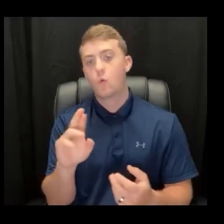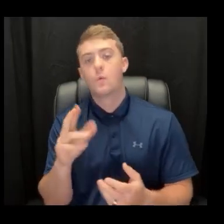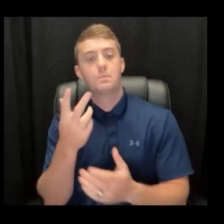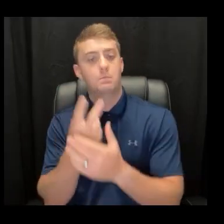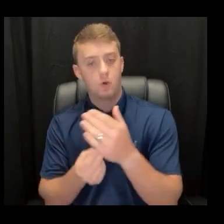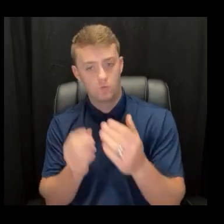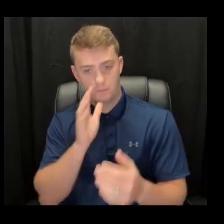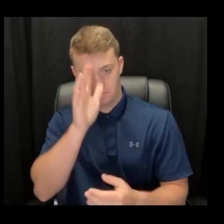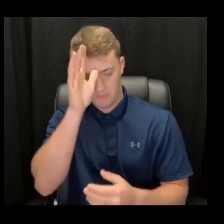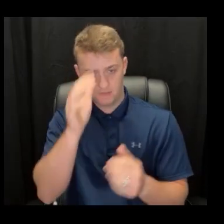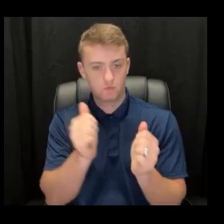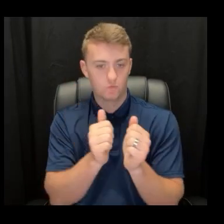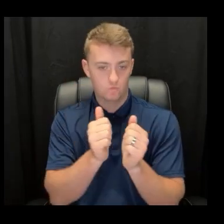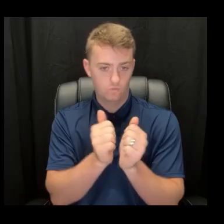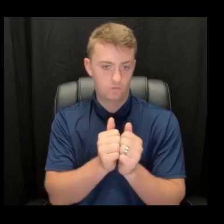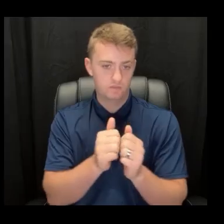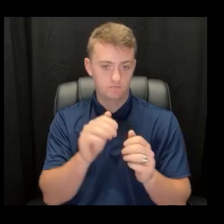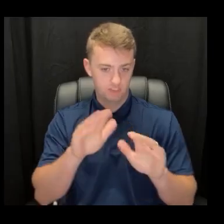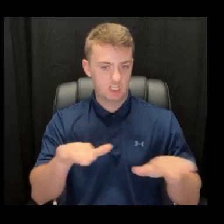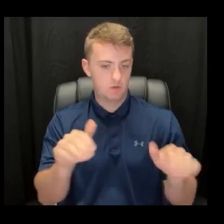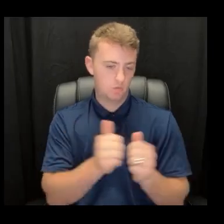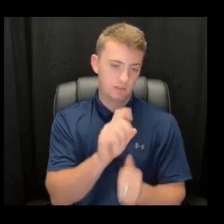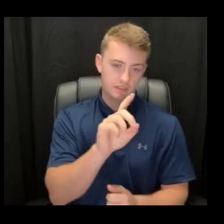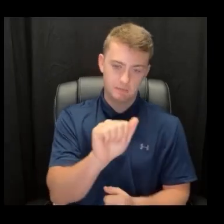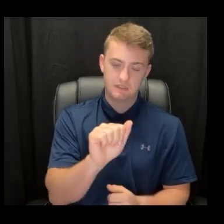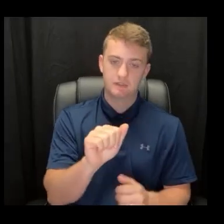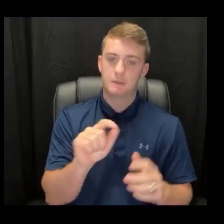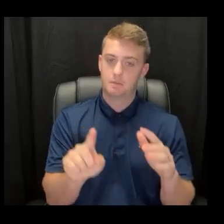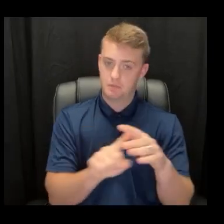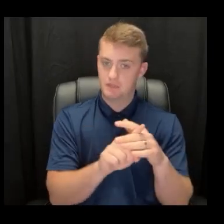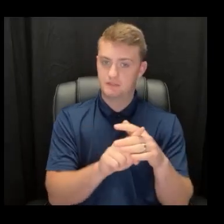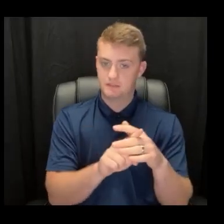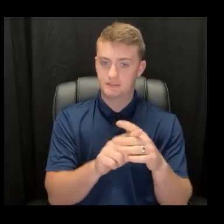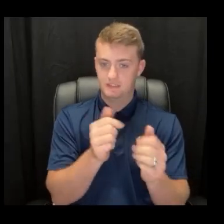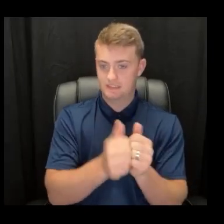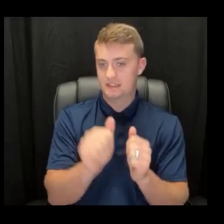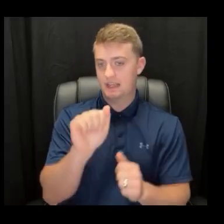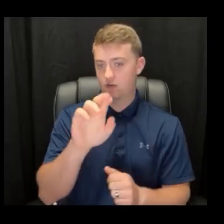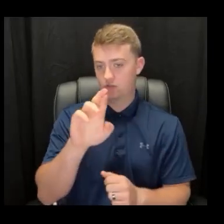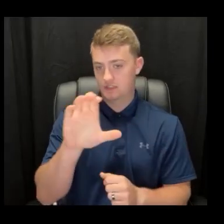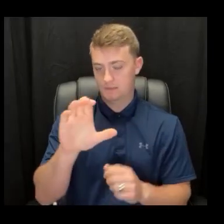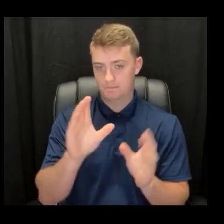of a child with a disability are present at each ARC meeting or are afforded the opportunity to